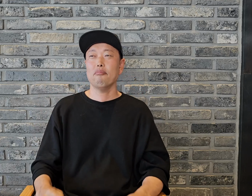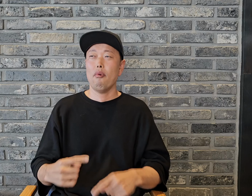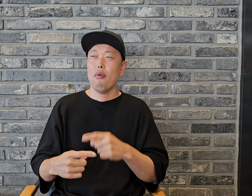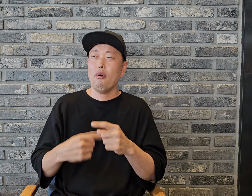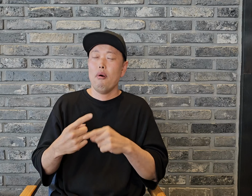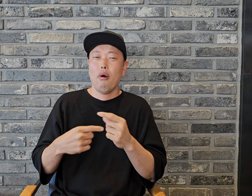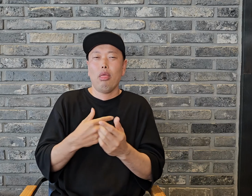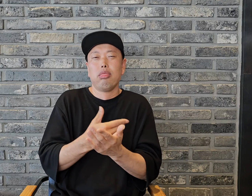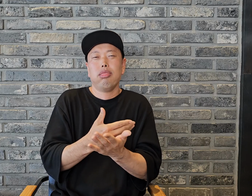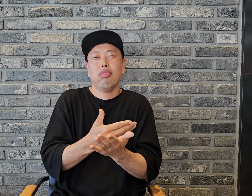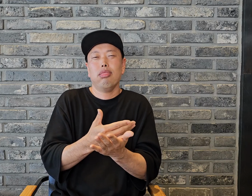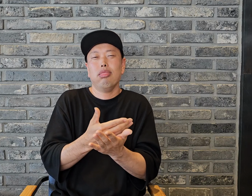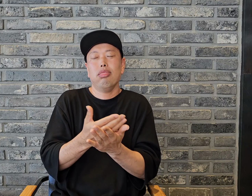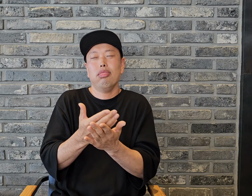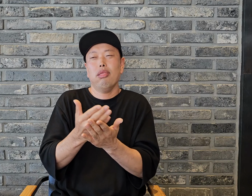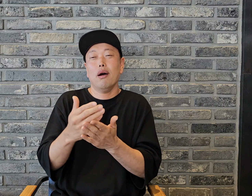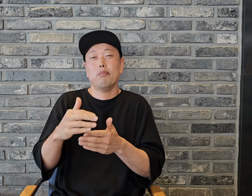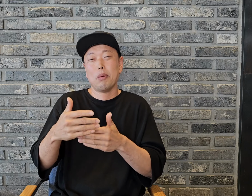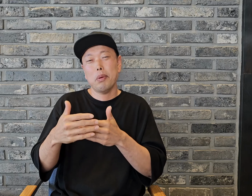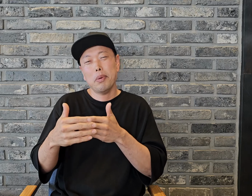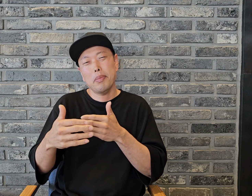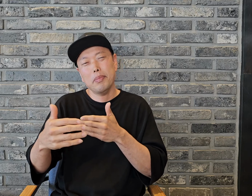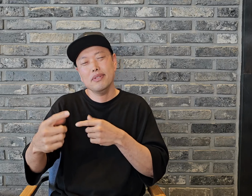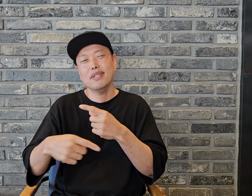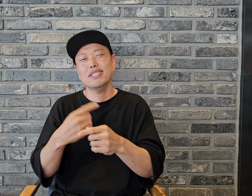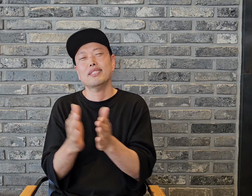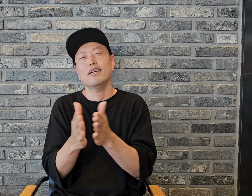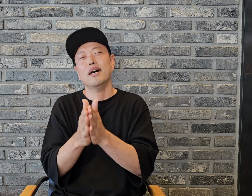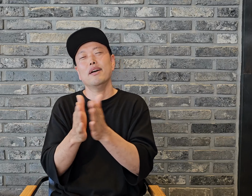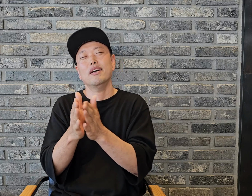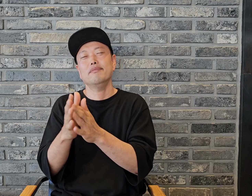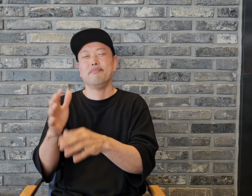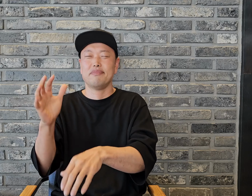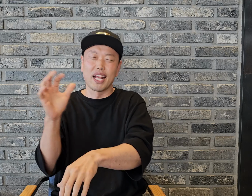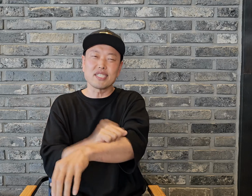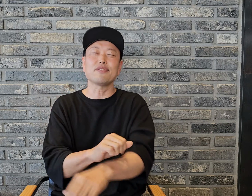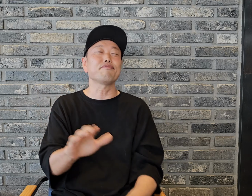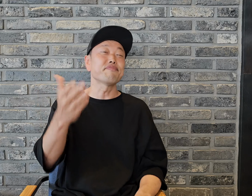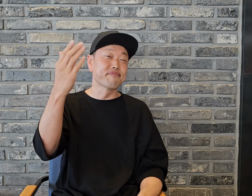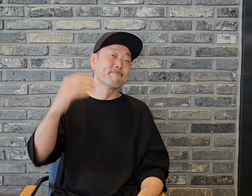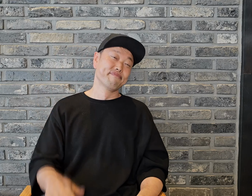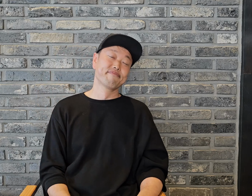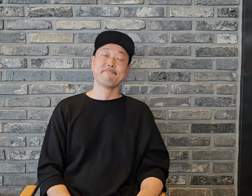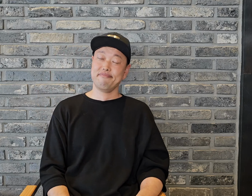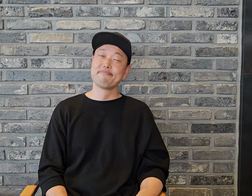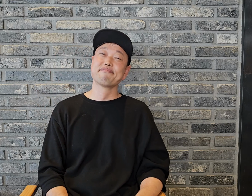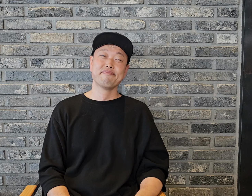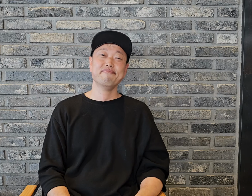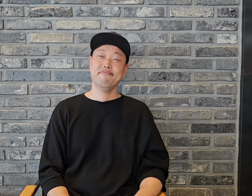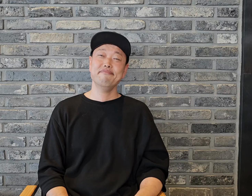(Meeting many people) I learned various sign languages, and as time went by, I became better at sign language.